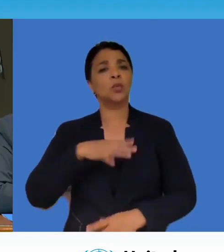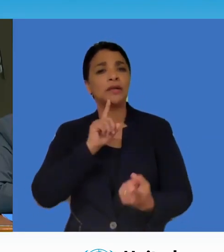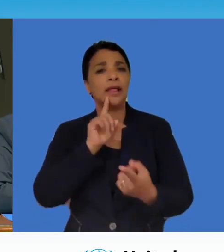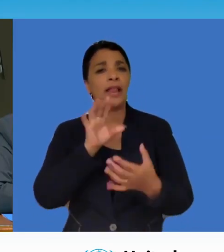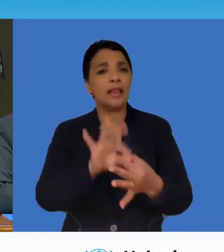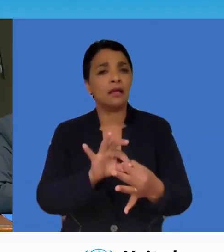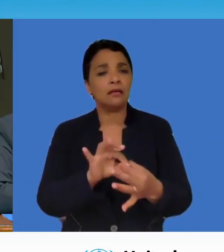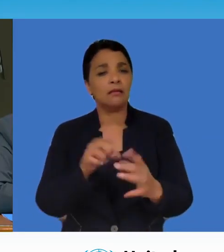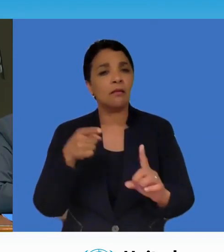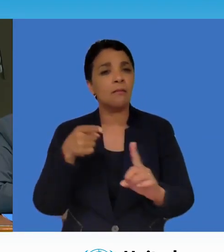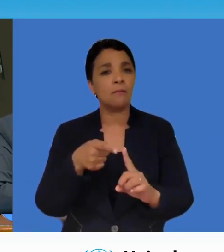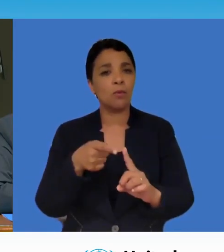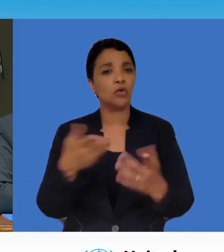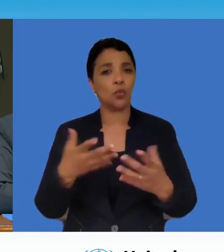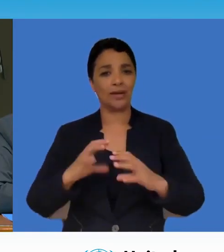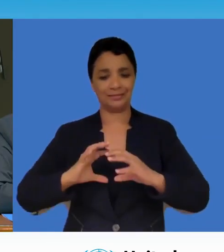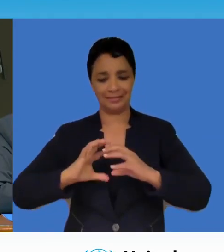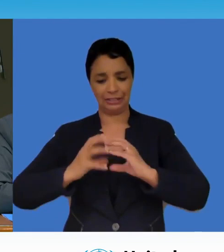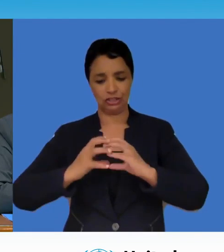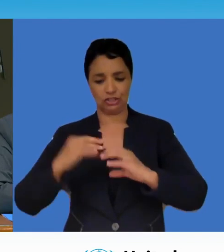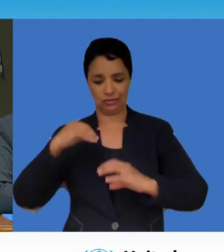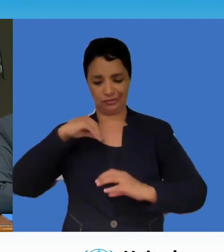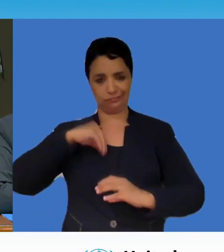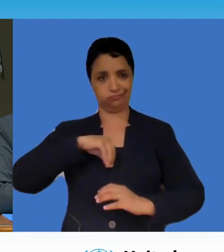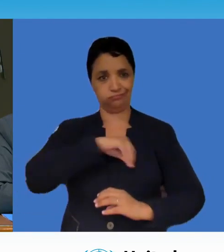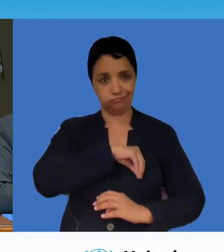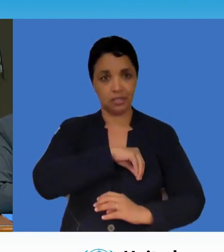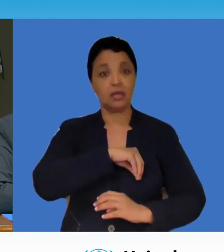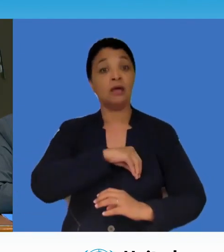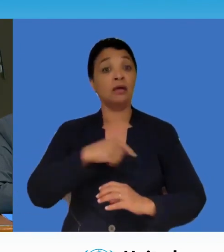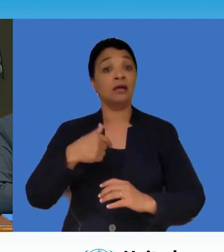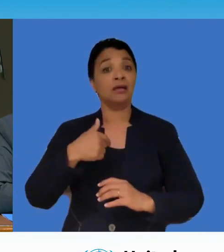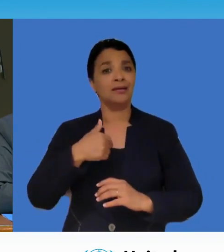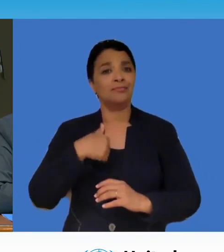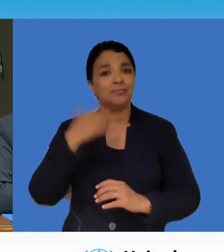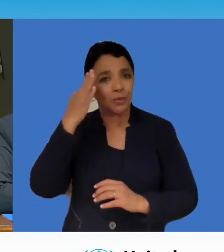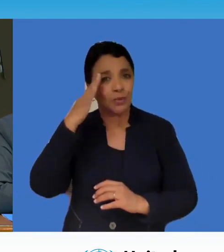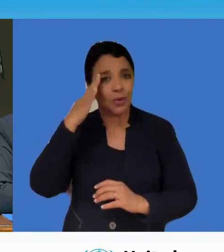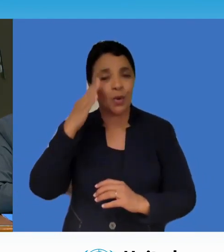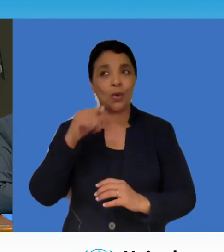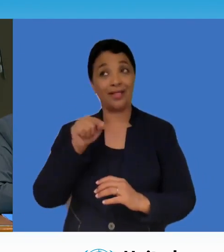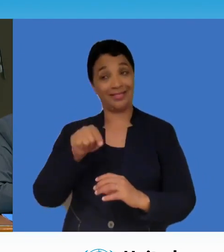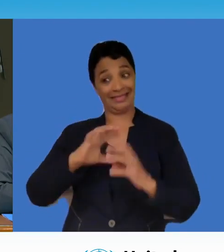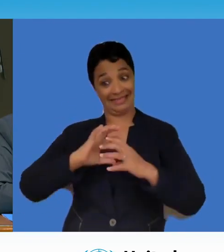want to just quickly speak to the point around um intersectionality and just recognize that it